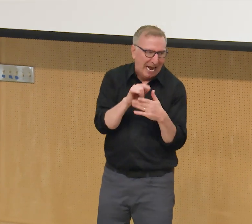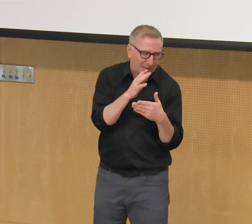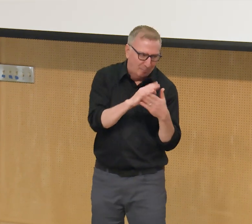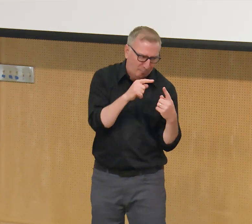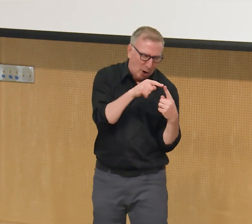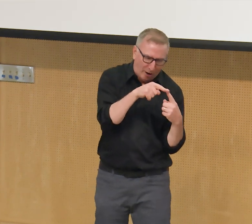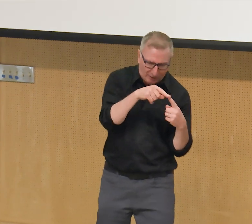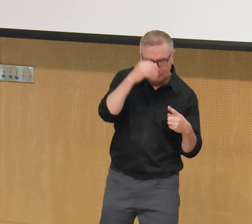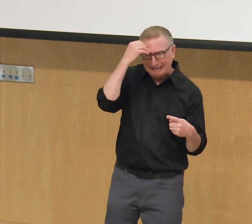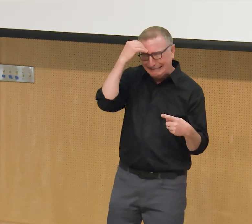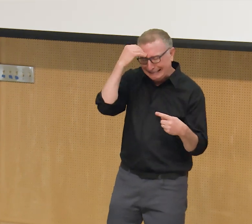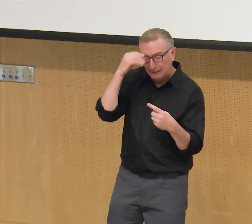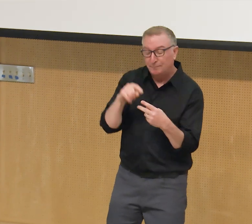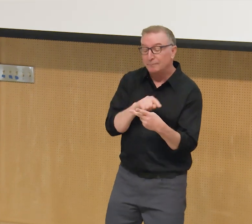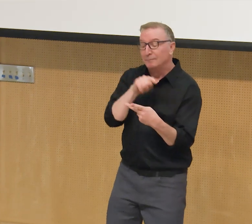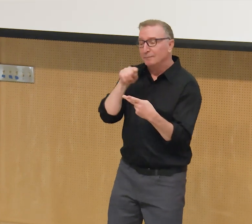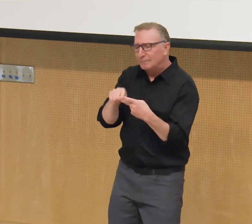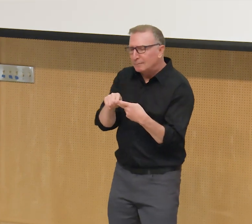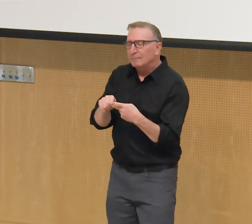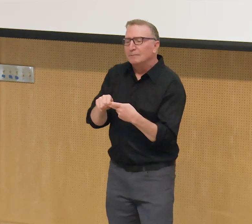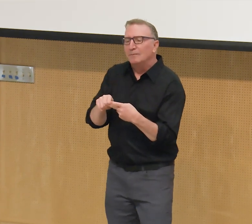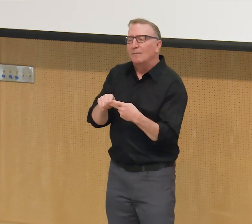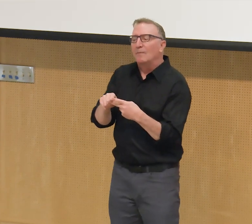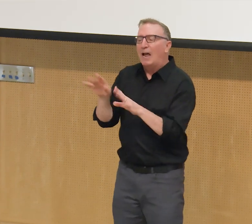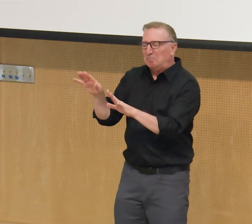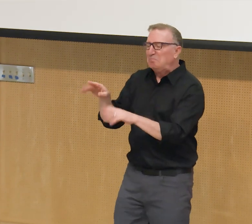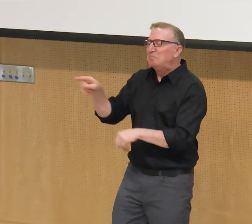and, you know, that was really a major point for me.